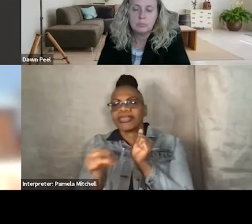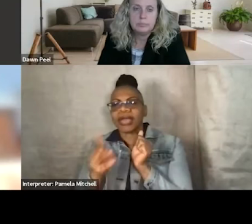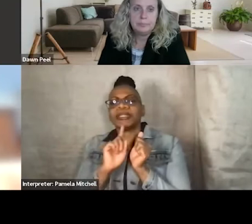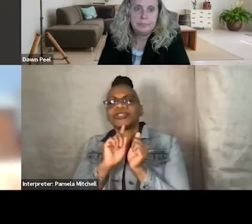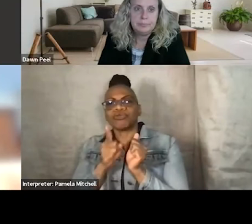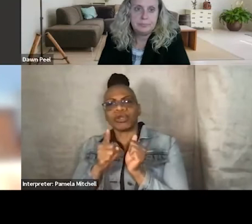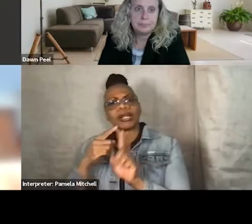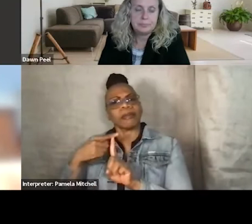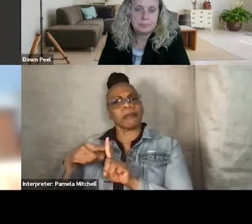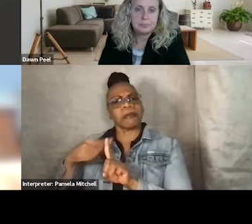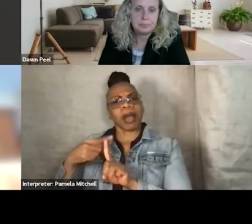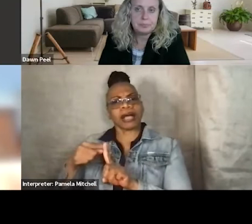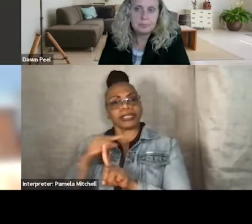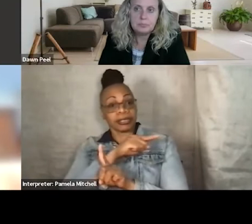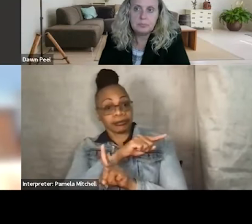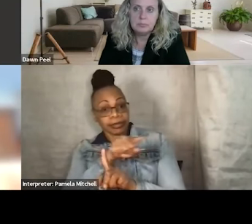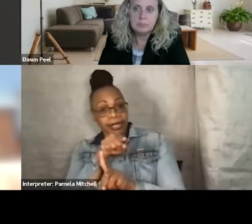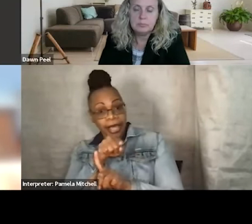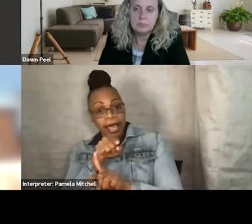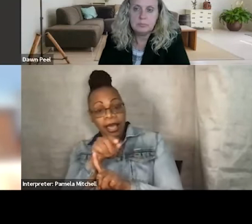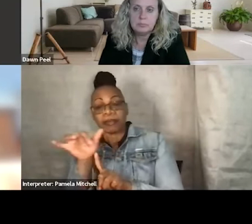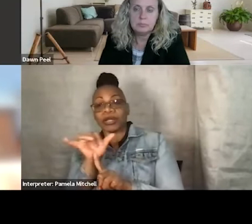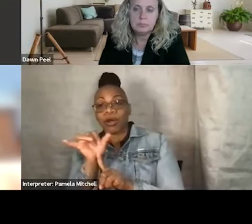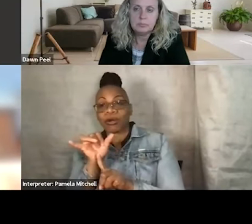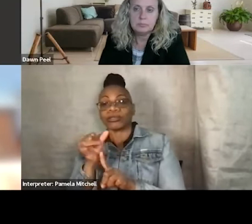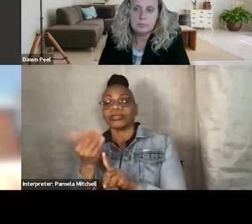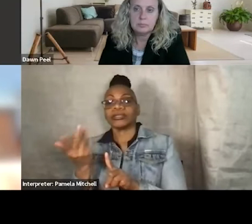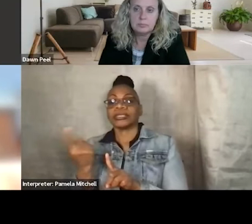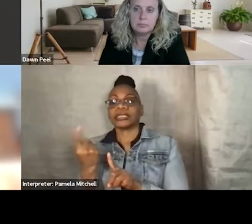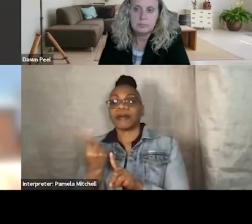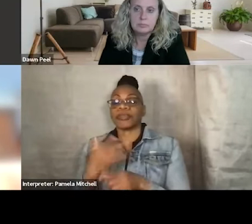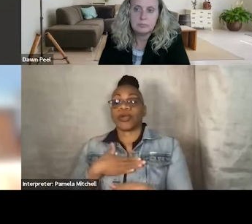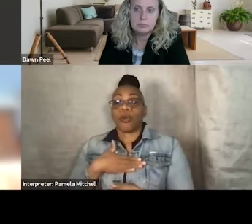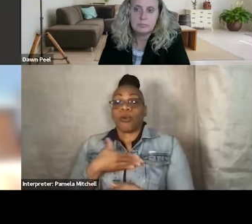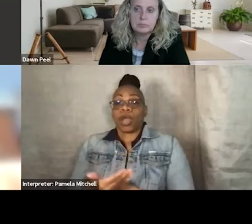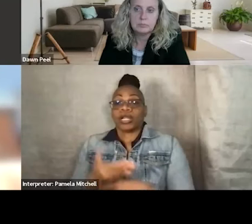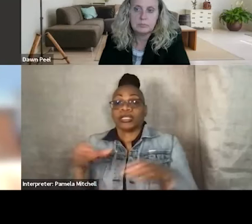to them as well, and is something we're looking to do with other partnerships.